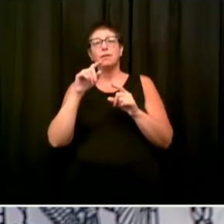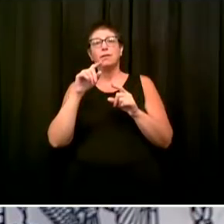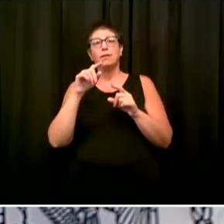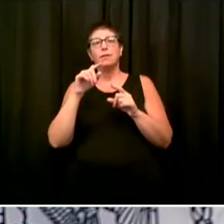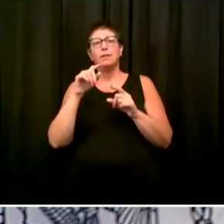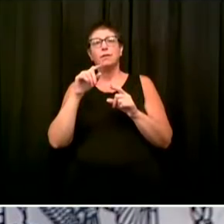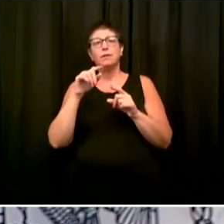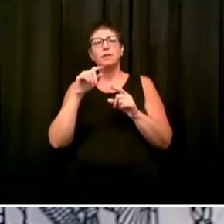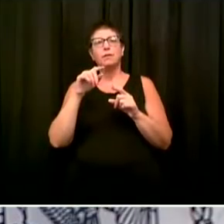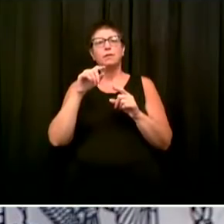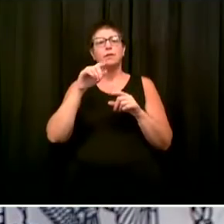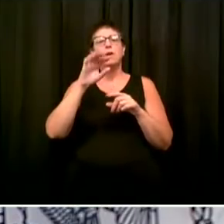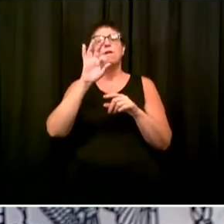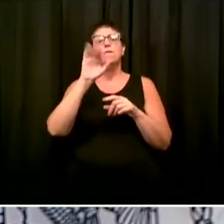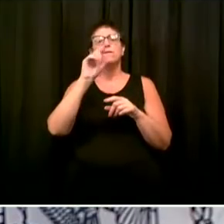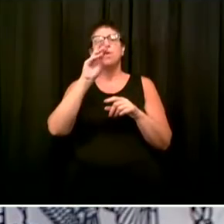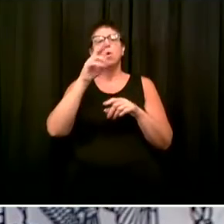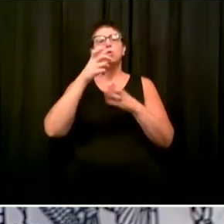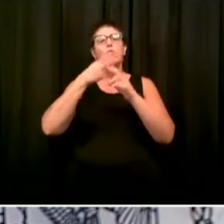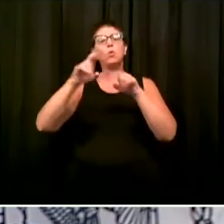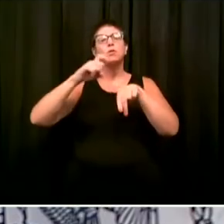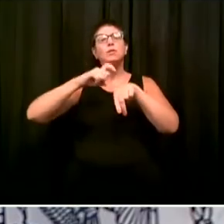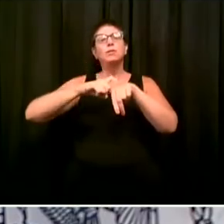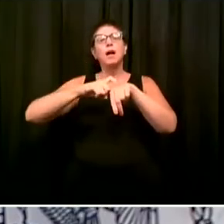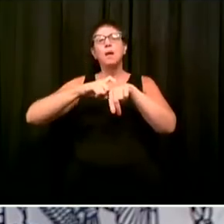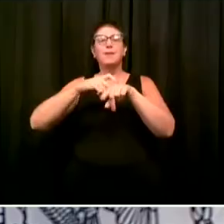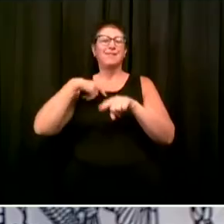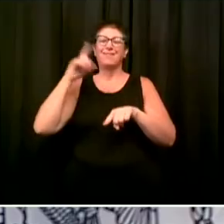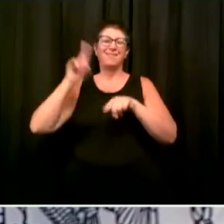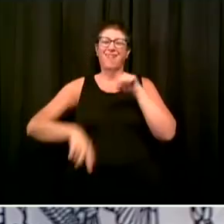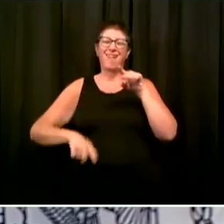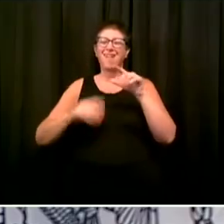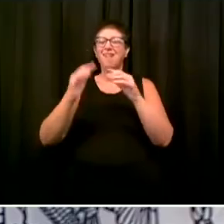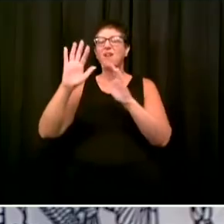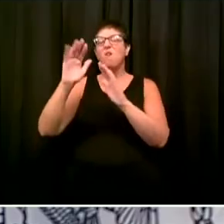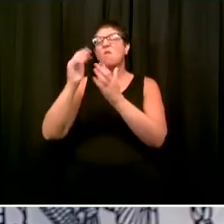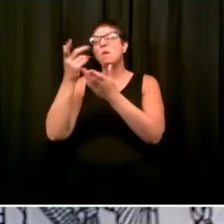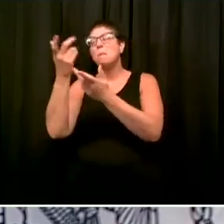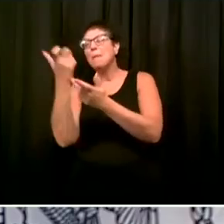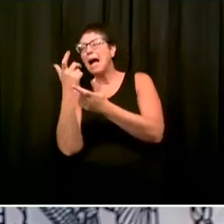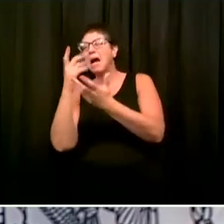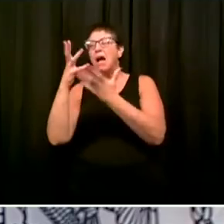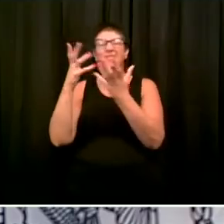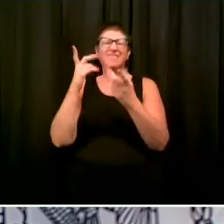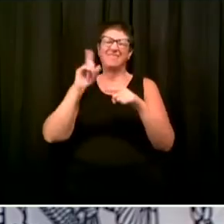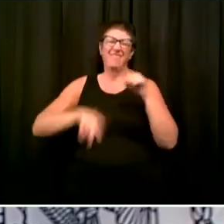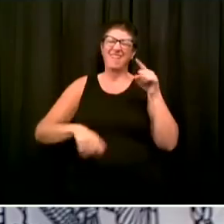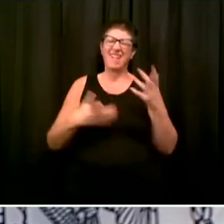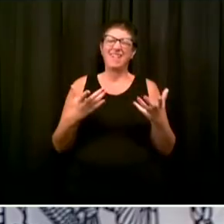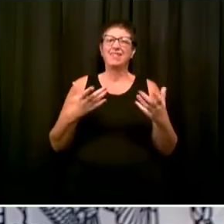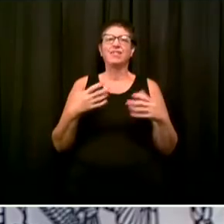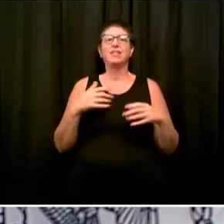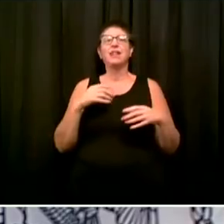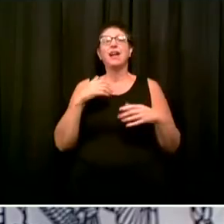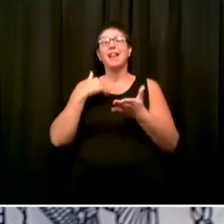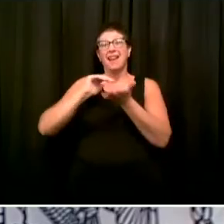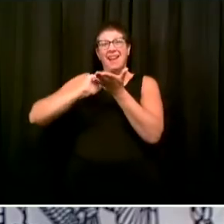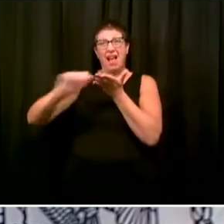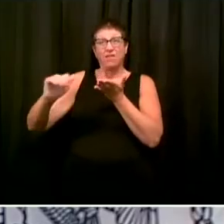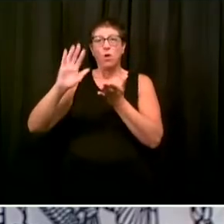THINGS LIKE FURLOUGHS FOR EXAMPLE. BUT I THINK A LOT OF UNIONS THINK THERE IS NO